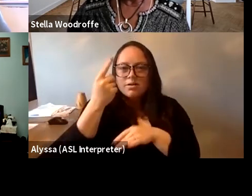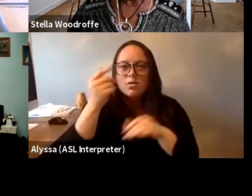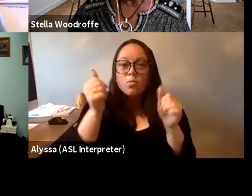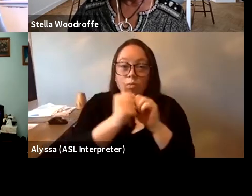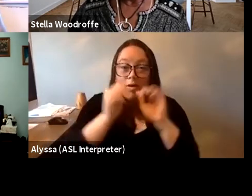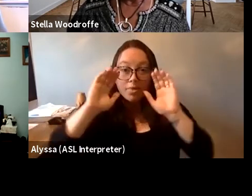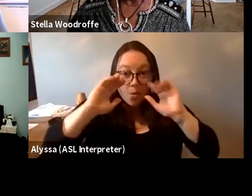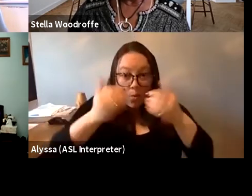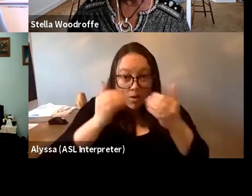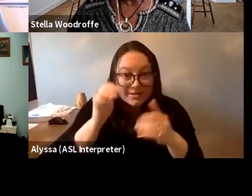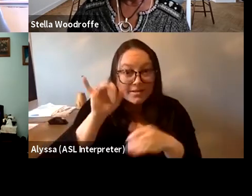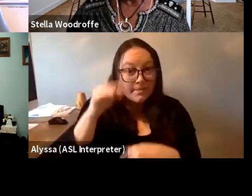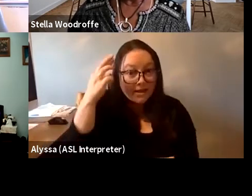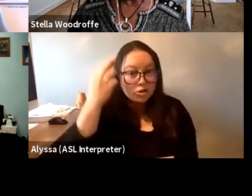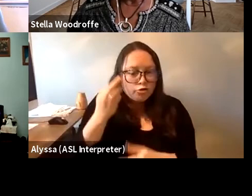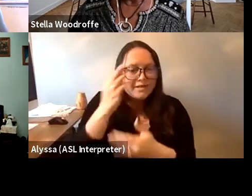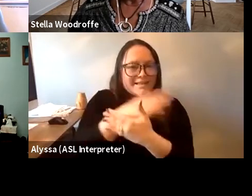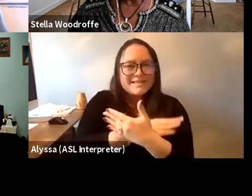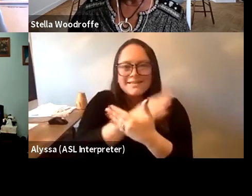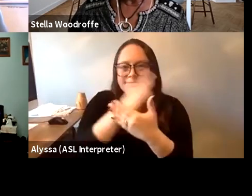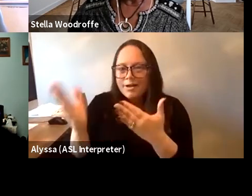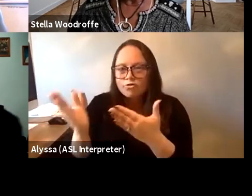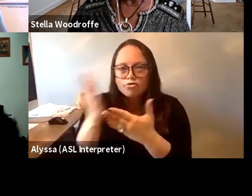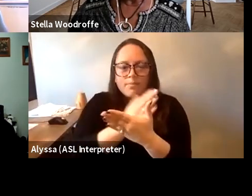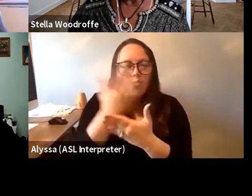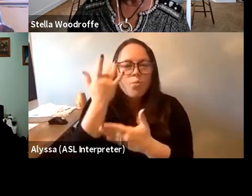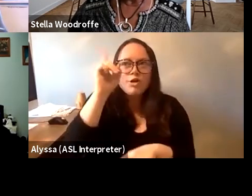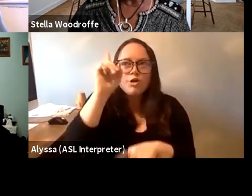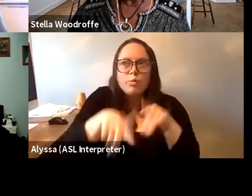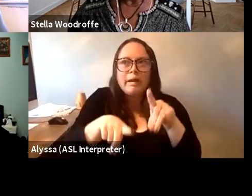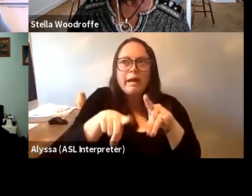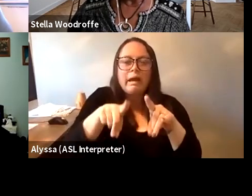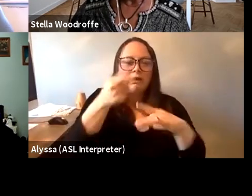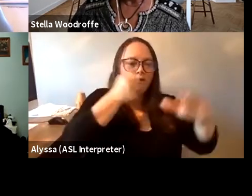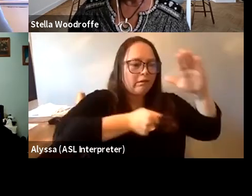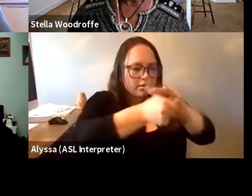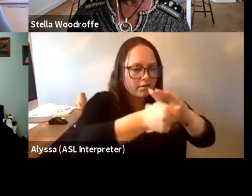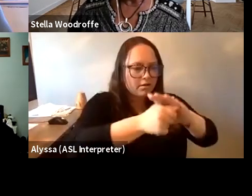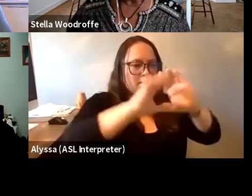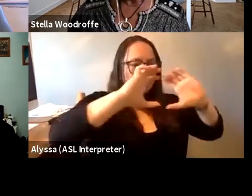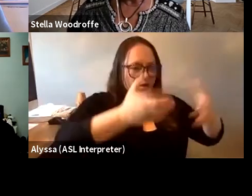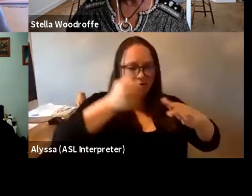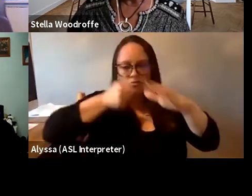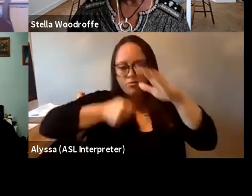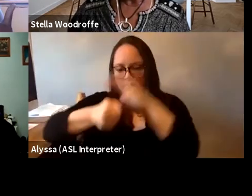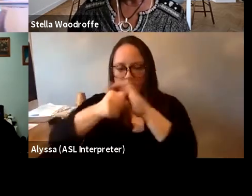So is this, I find that most people are, they do need the